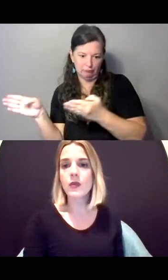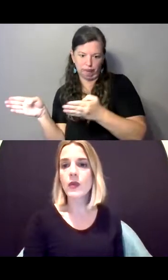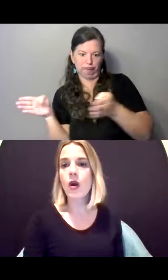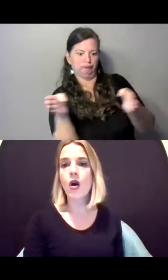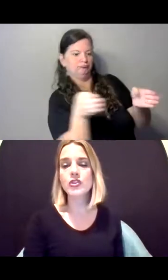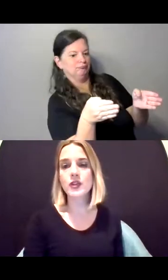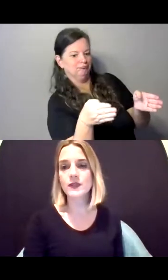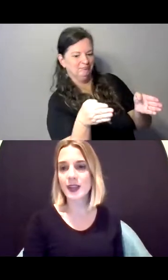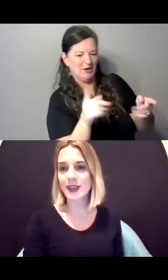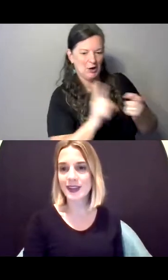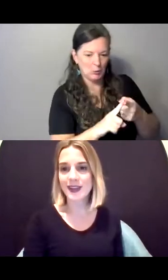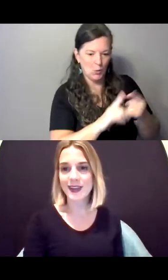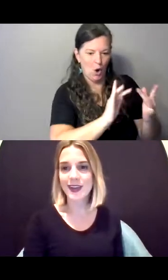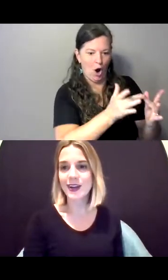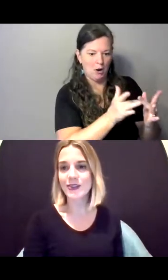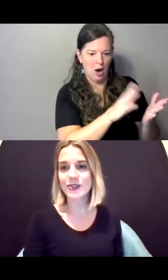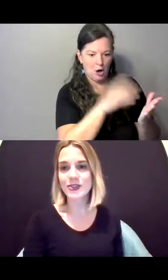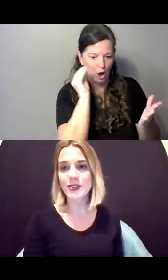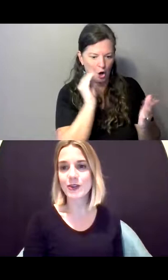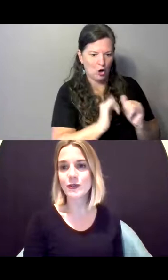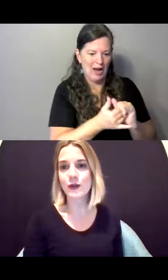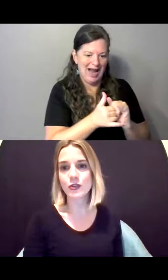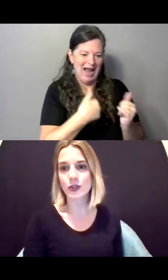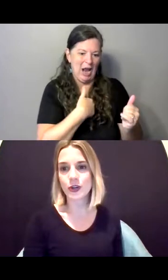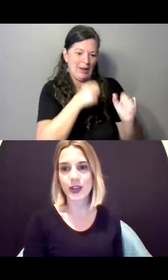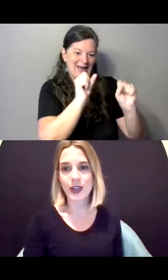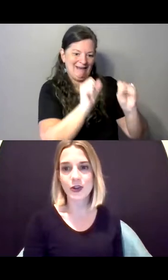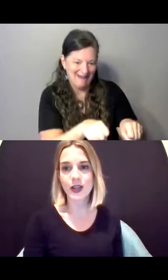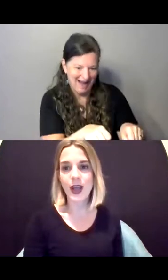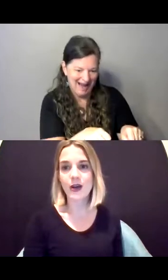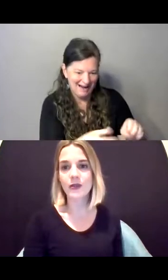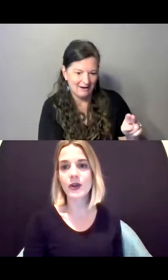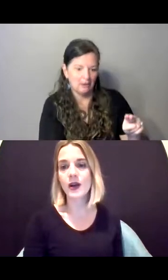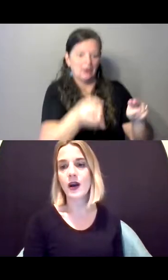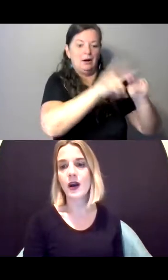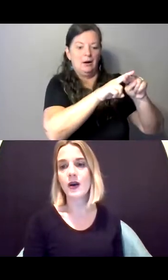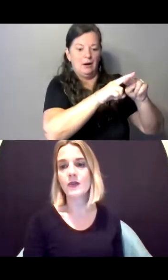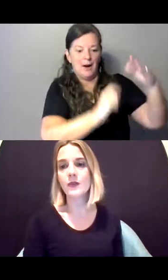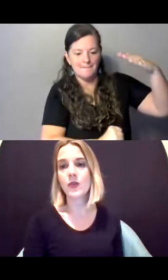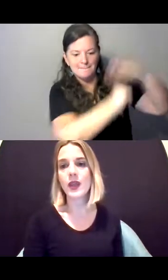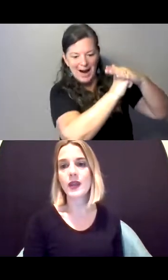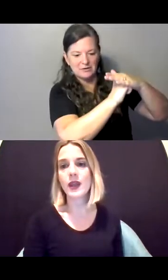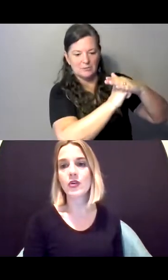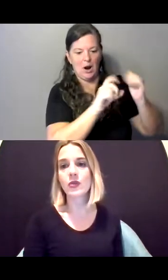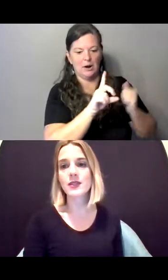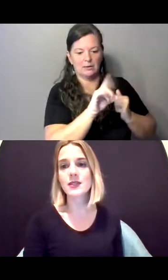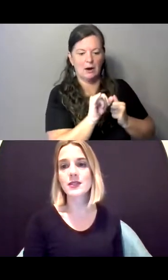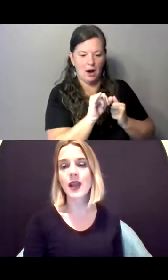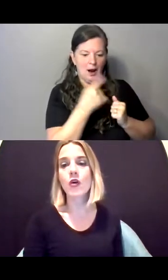we are all shifting gears, you know, to virtual learning and learning how we can increase or